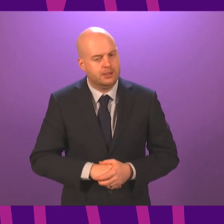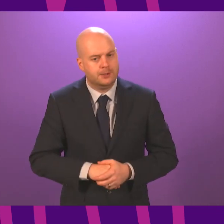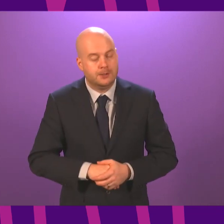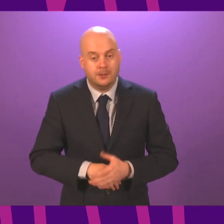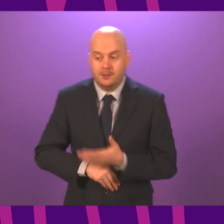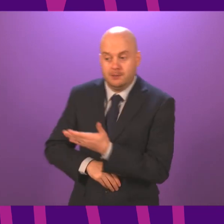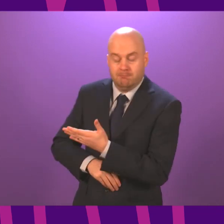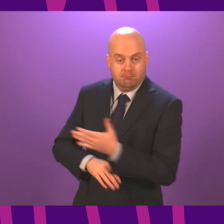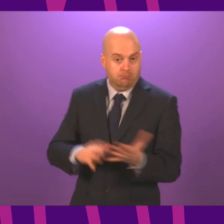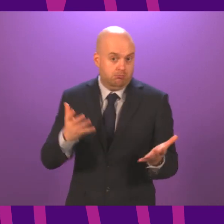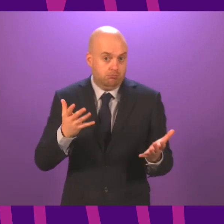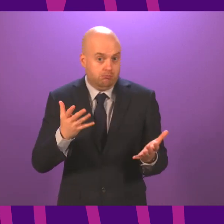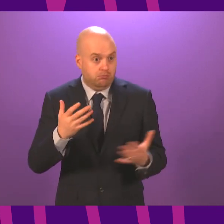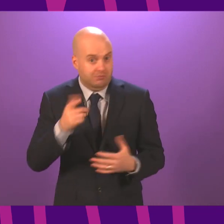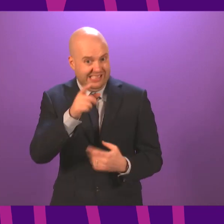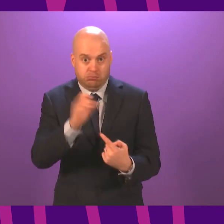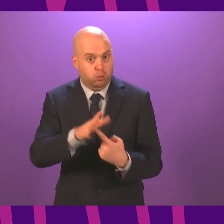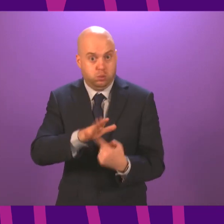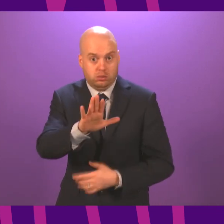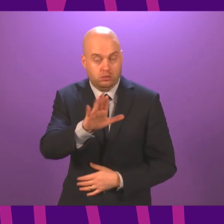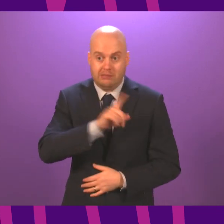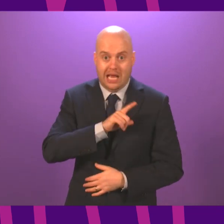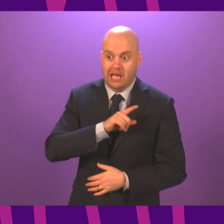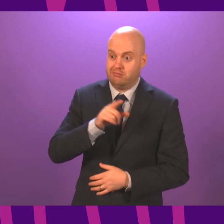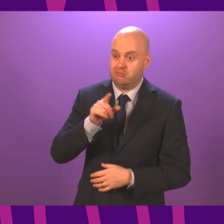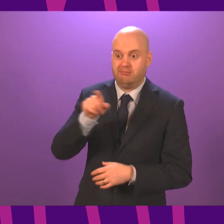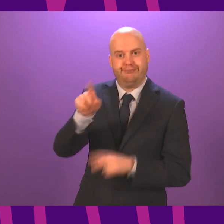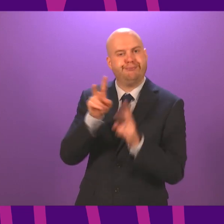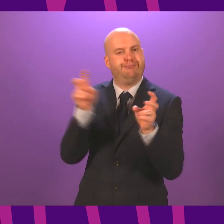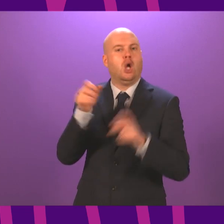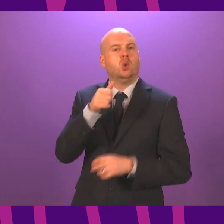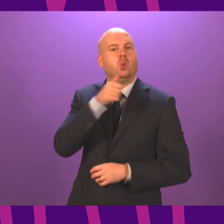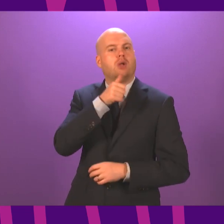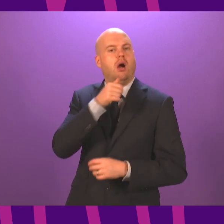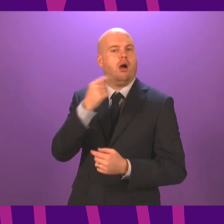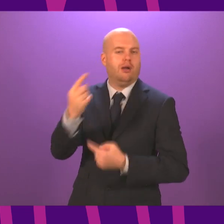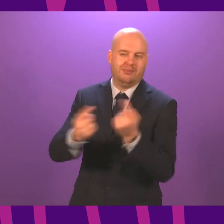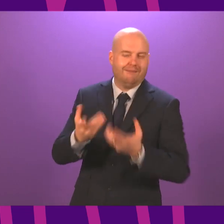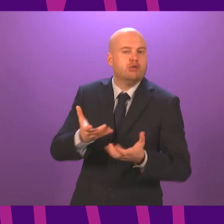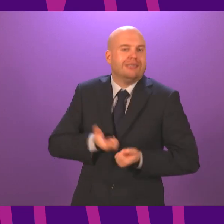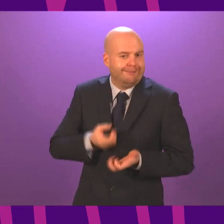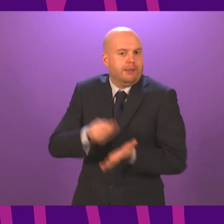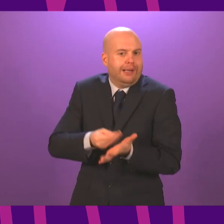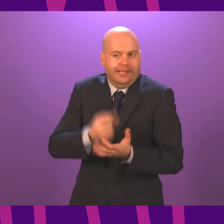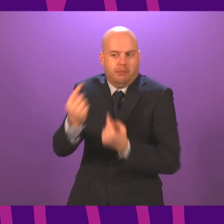because it is the feedback that we get from users on the experience panels that will make our system